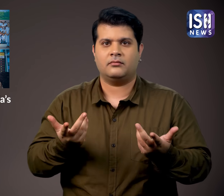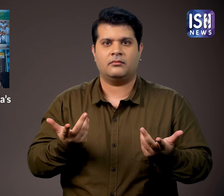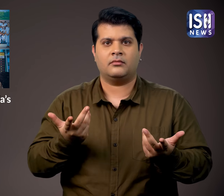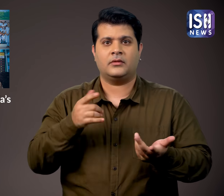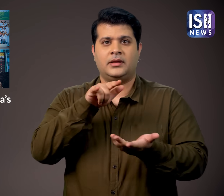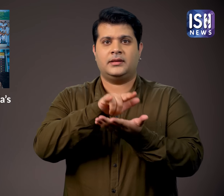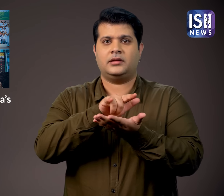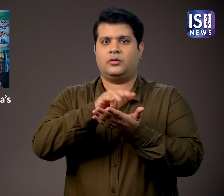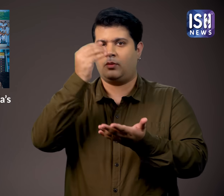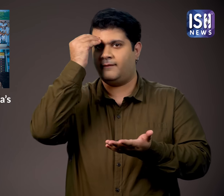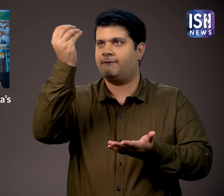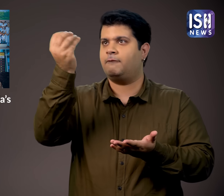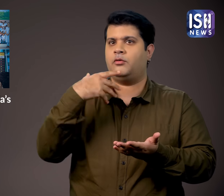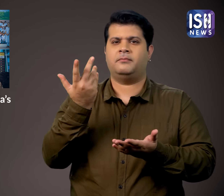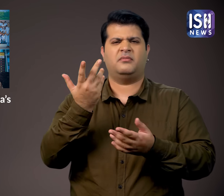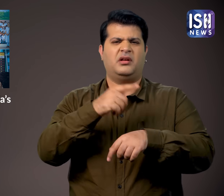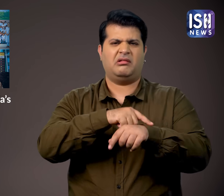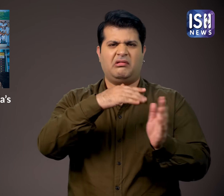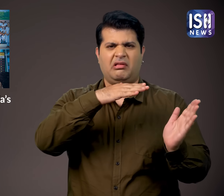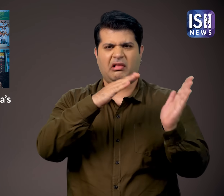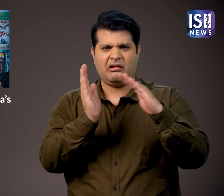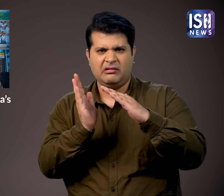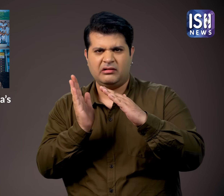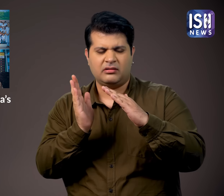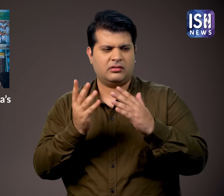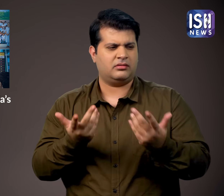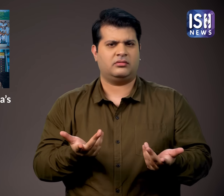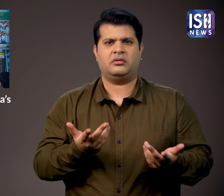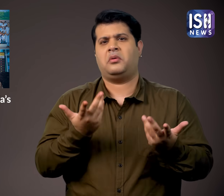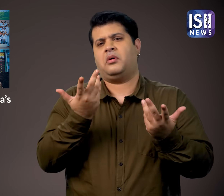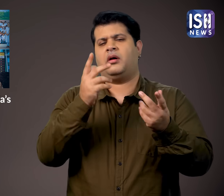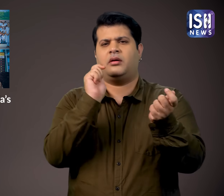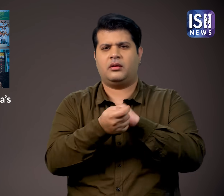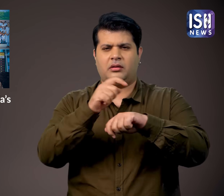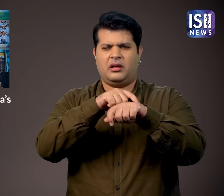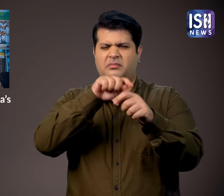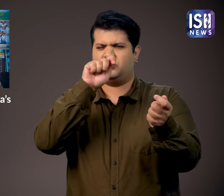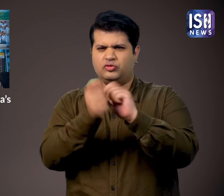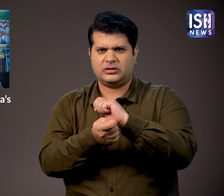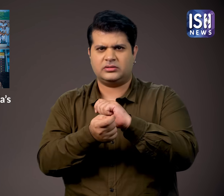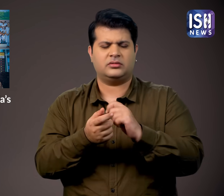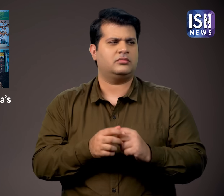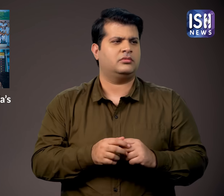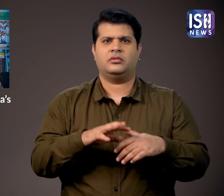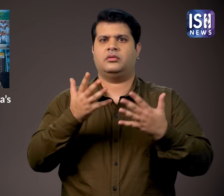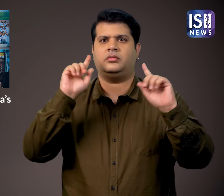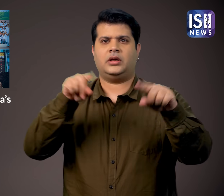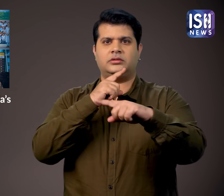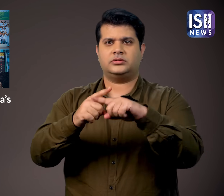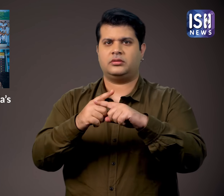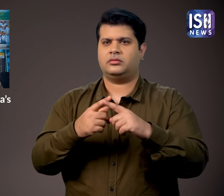learn that the IndiGo flight on your ticket is “delayed”, then “rescheduled”, then quietly “cancelled”.